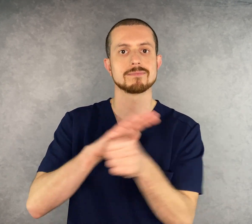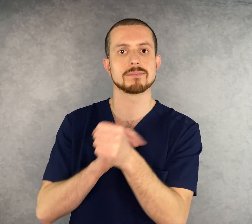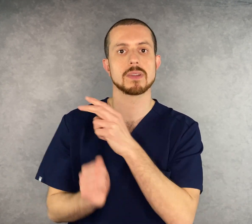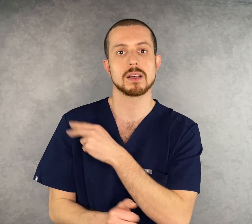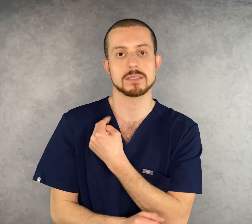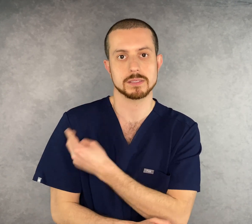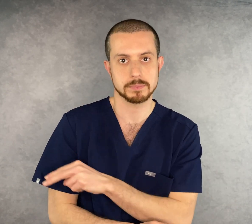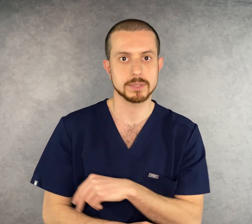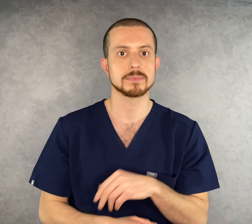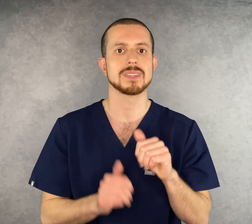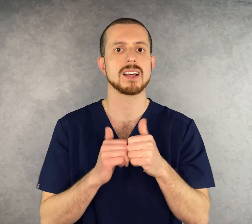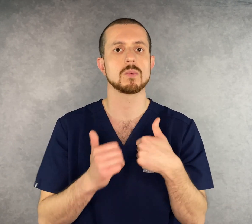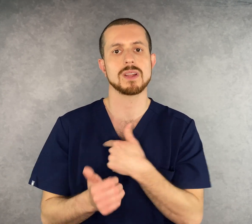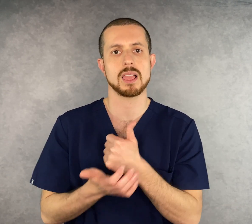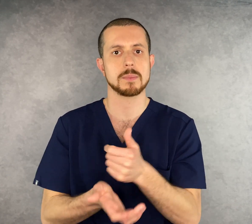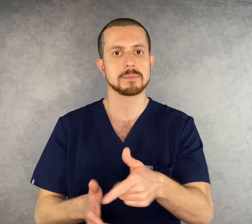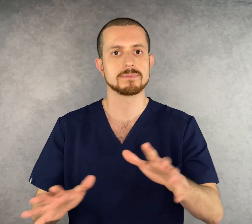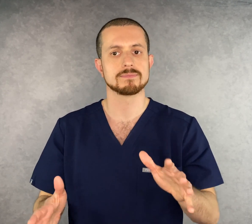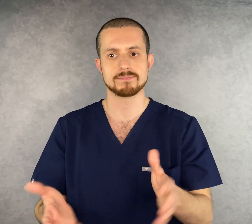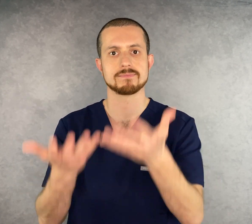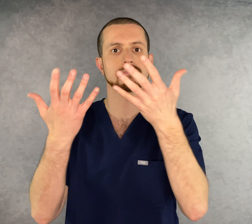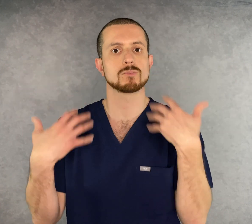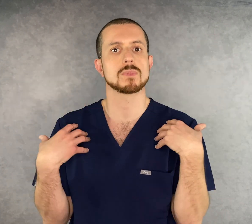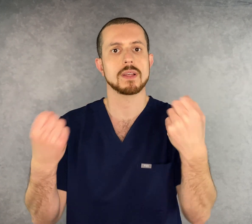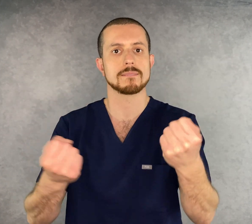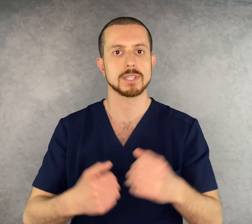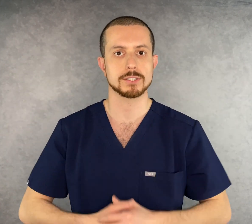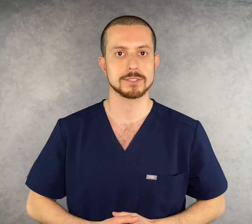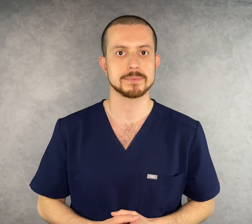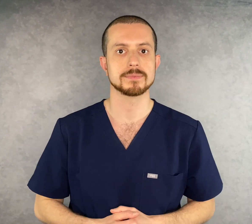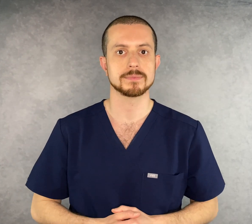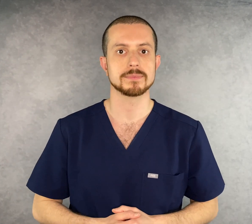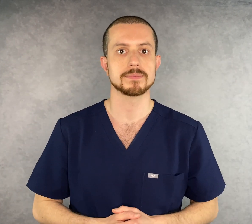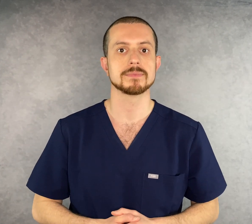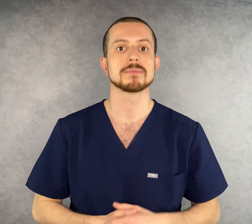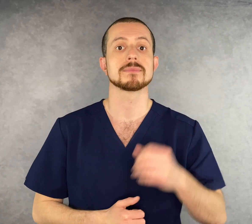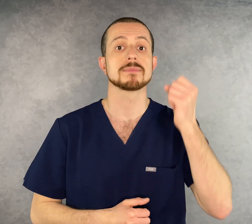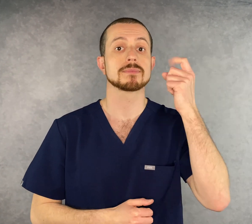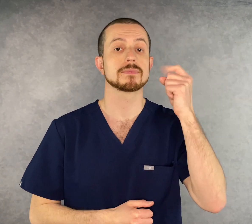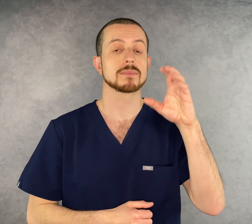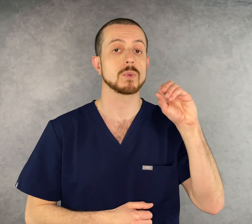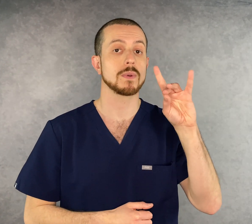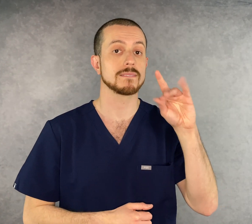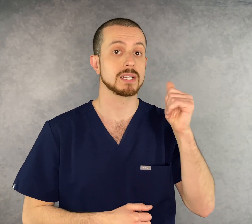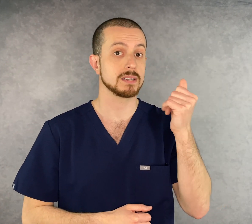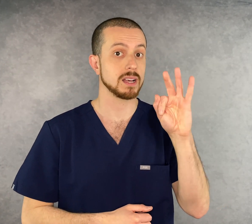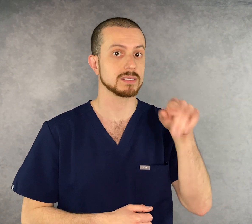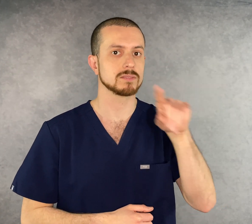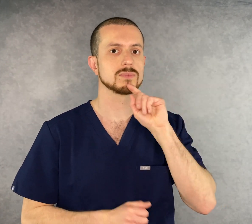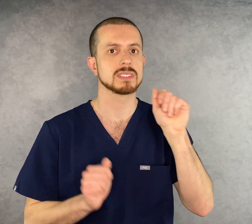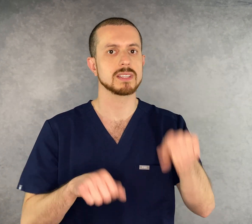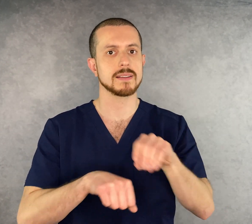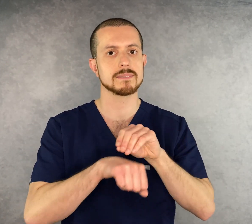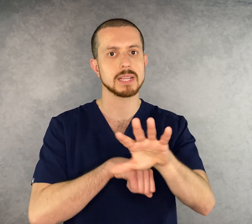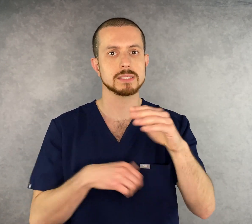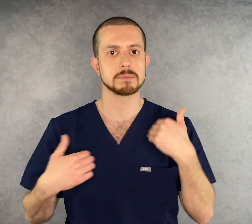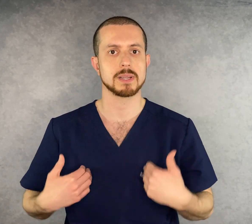who have been admitted to the hospital -- how we can help them recover. Understand this, COVID-19 can affect your body